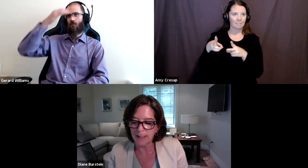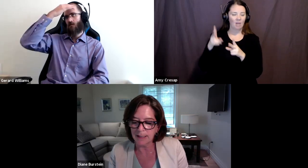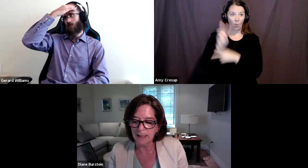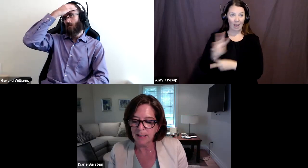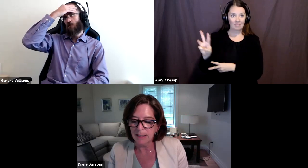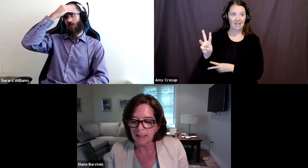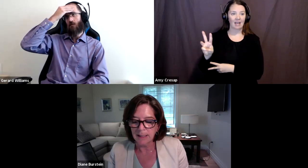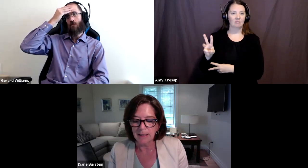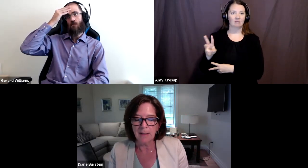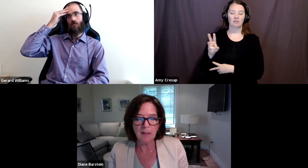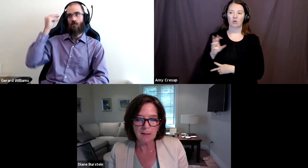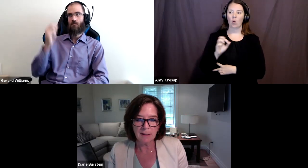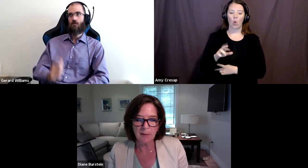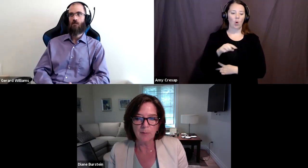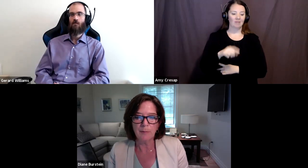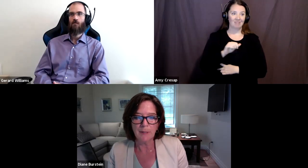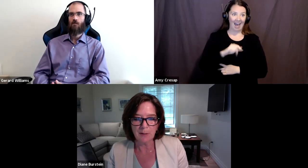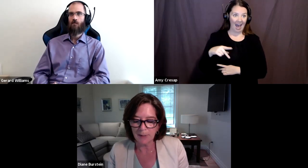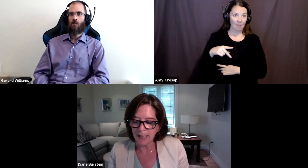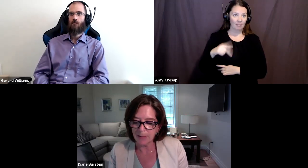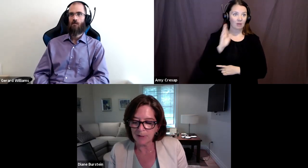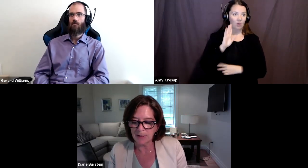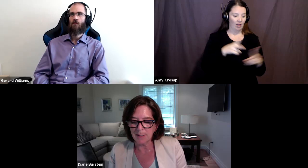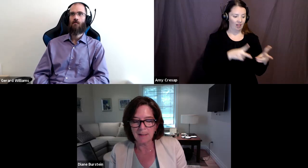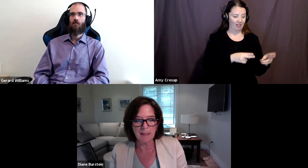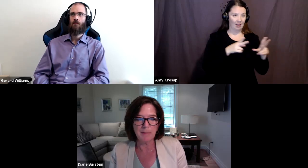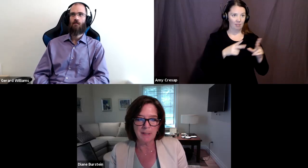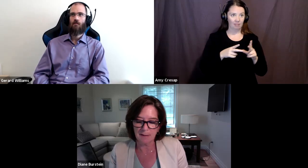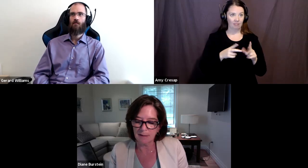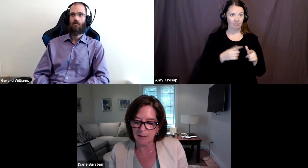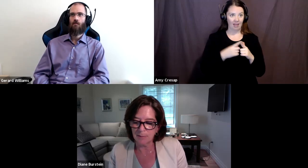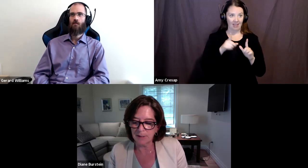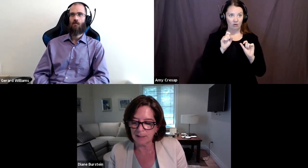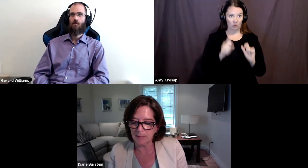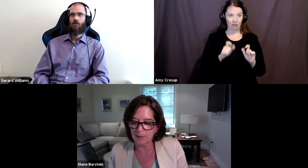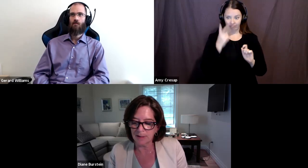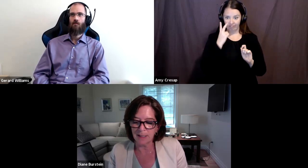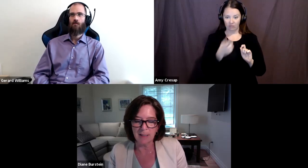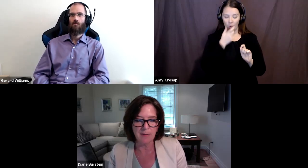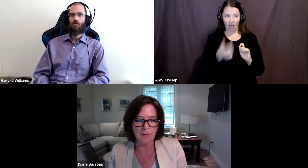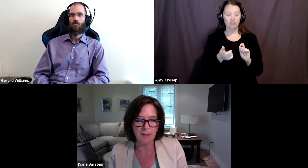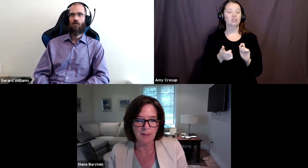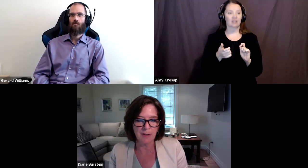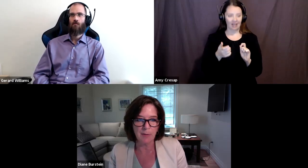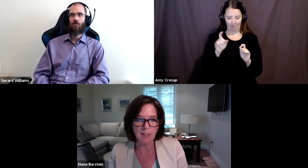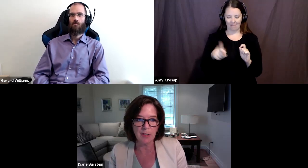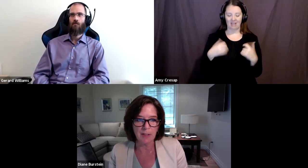provides, it also must be captioned subject to some exceptions and different considerations